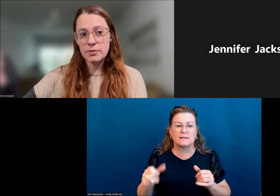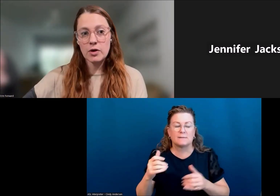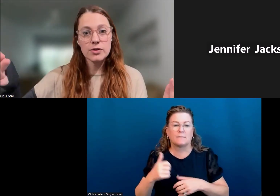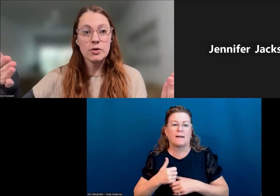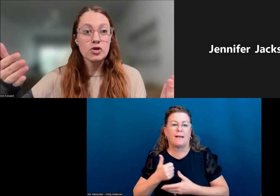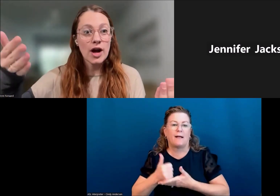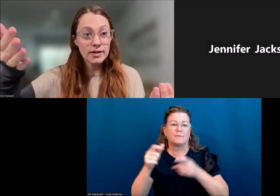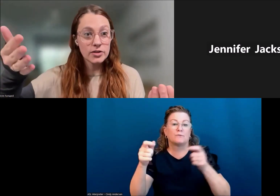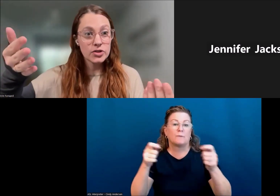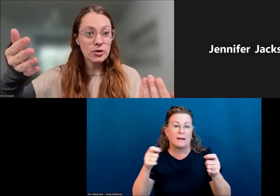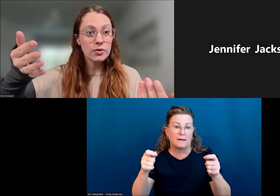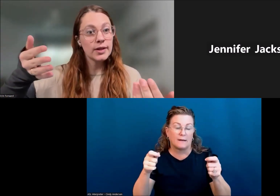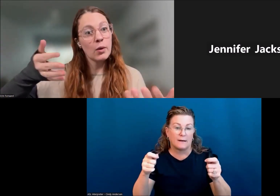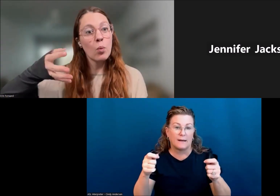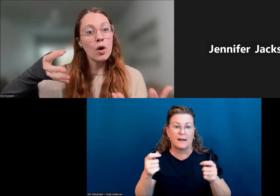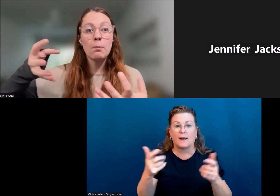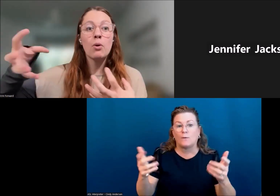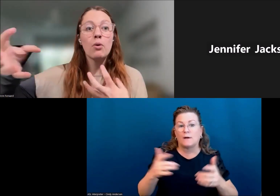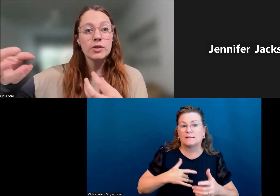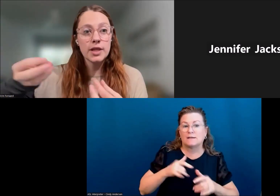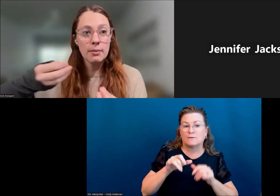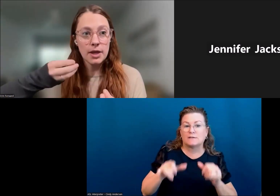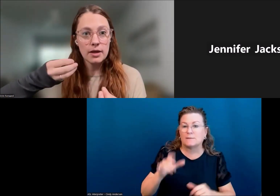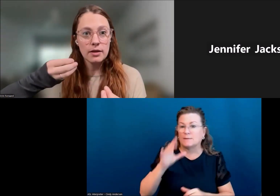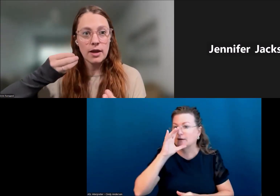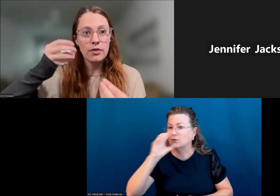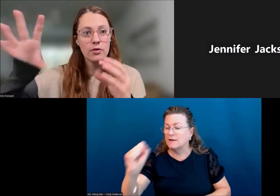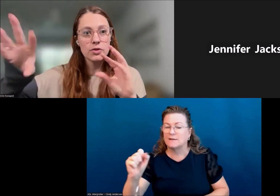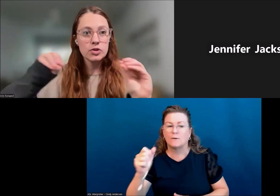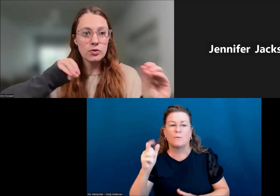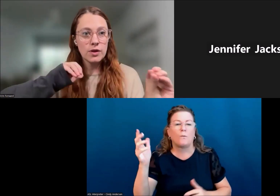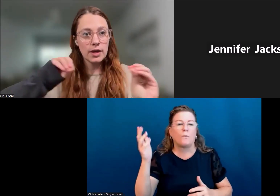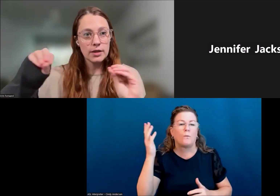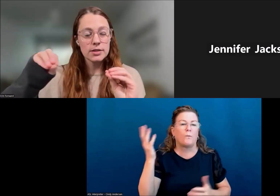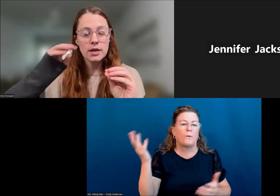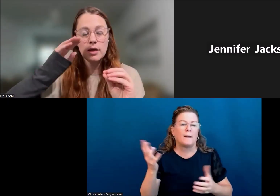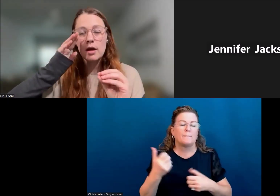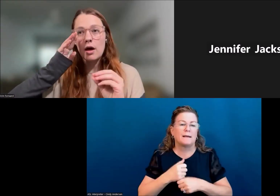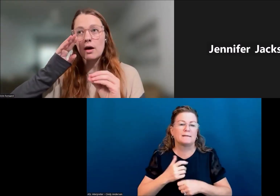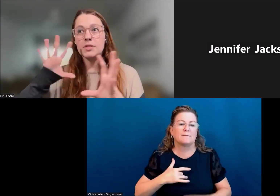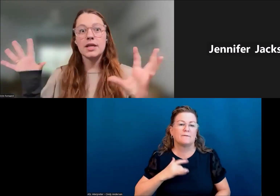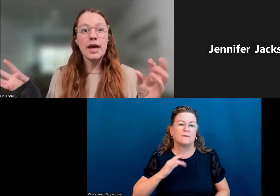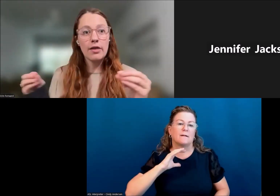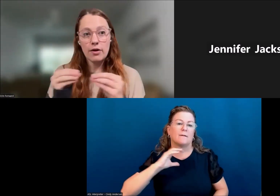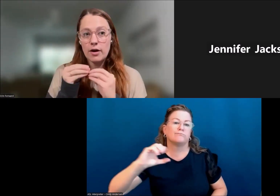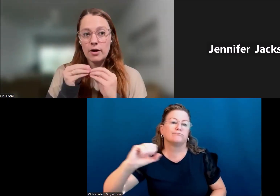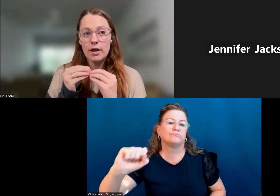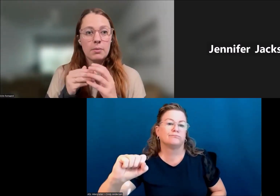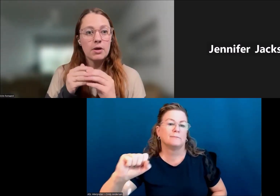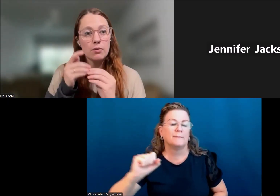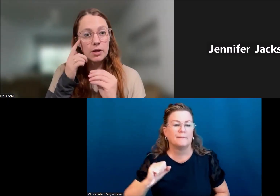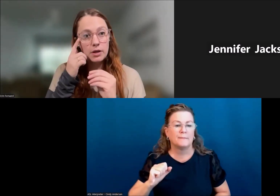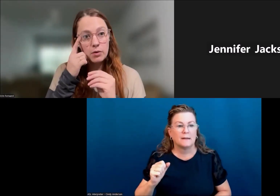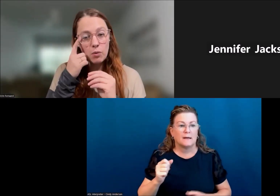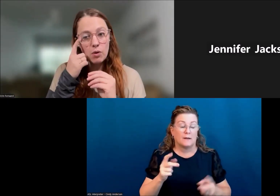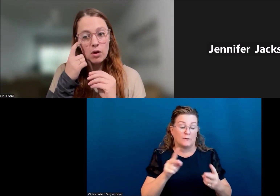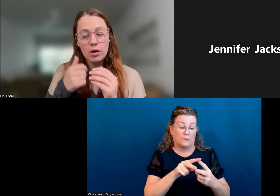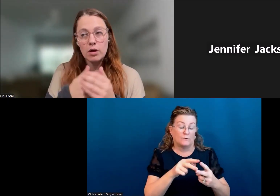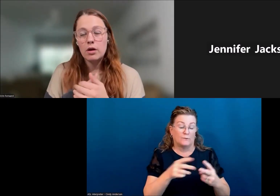system they're also attracted to, like, what pulls them in. And those two things together can be a really cool